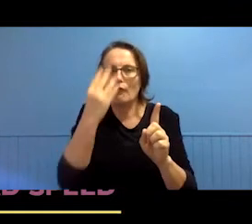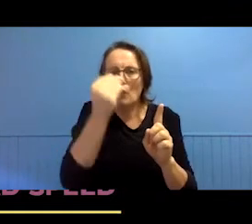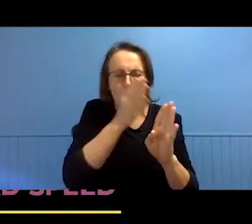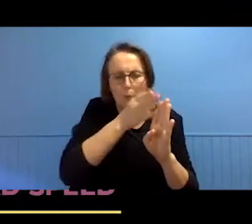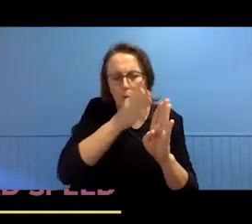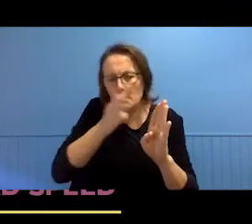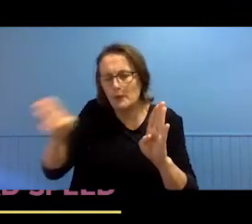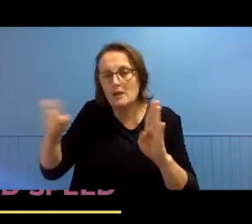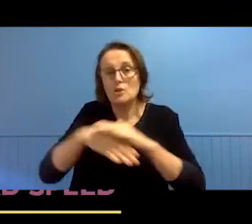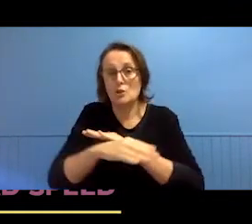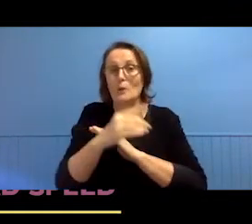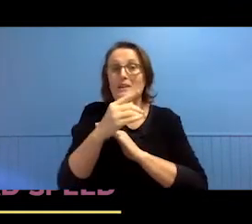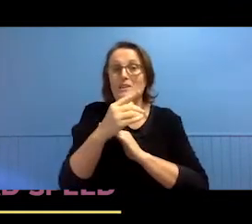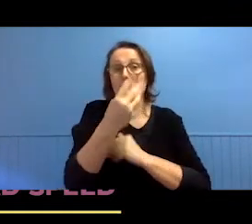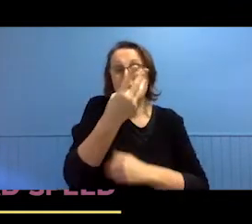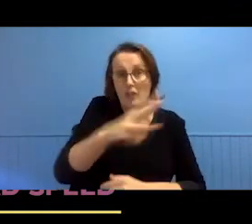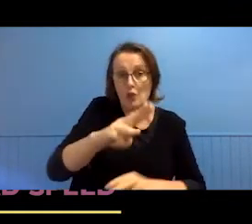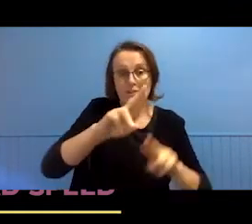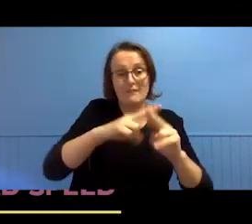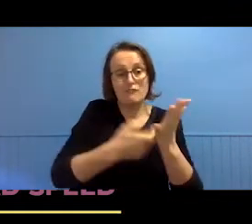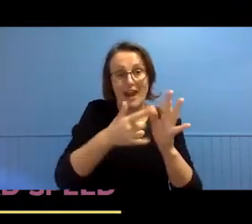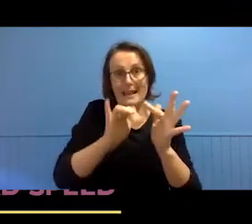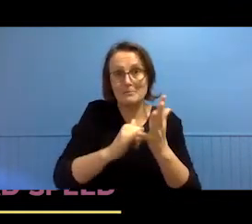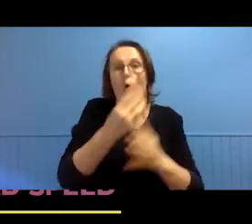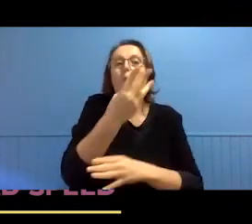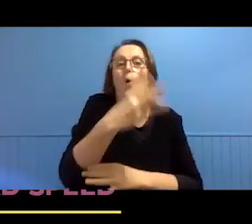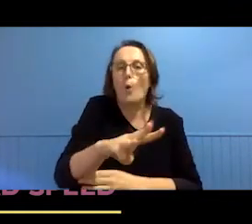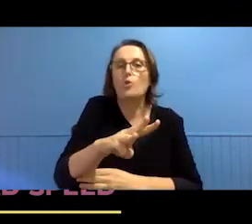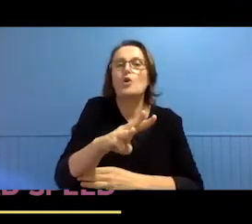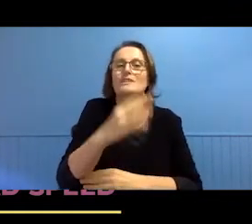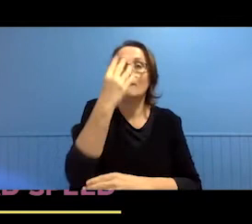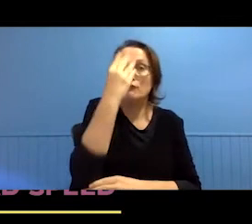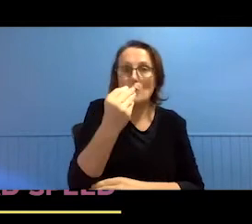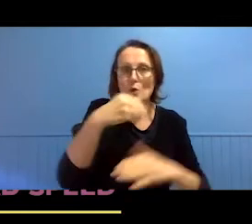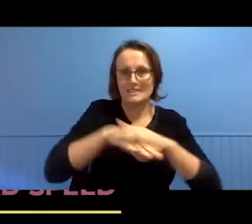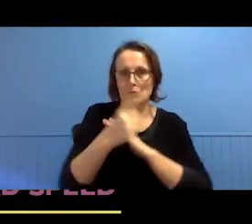got 30 frames or 30 photos per second in that. Now, 30 is generally